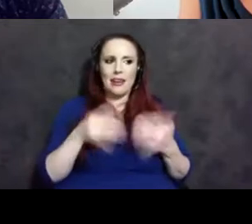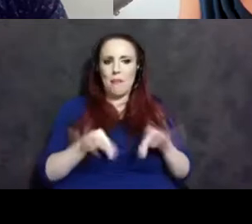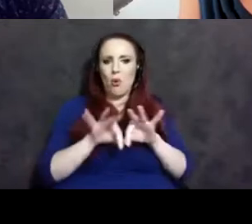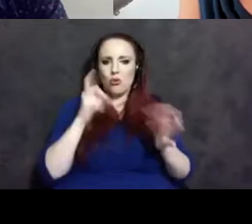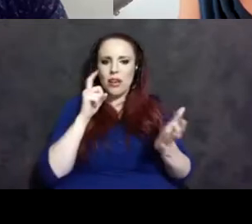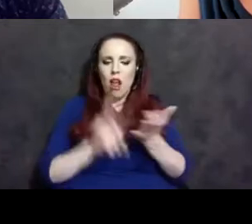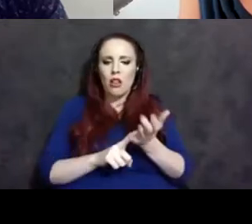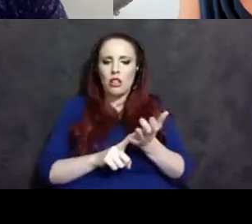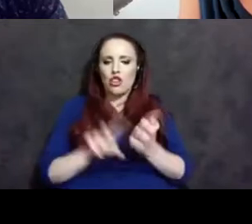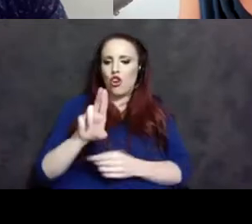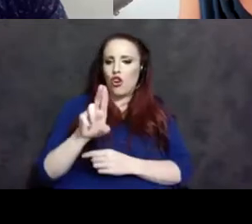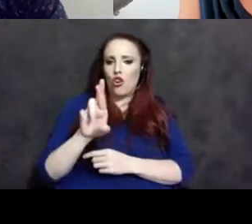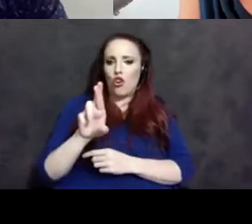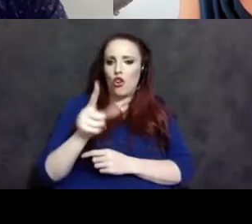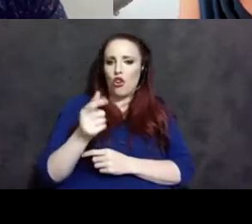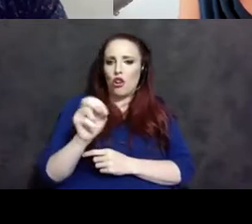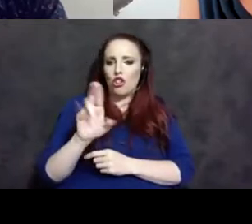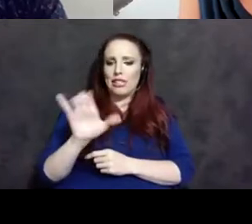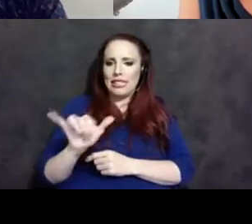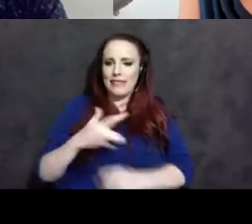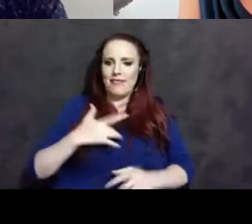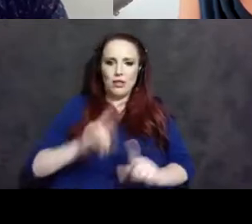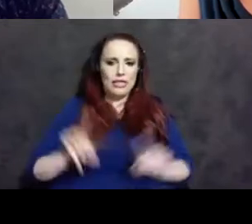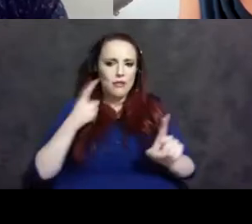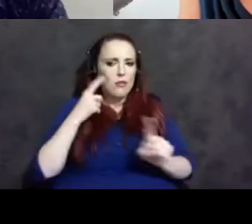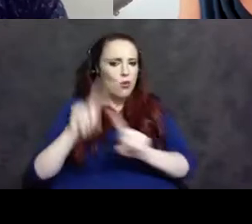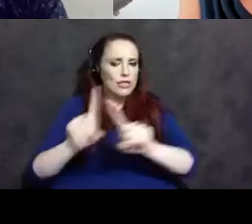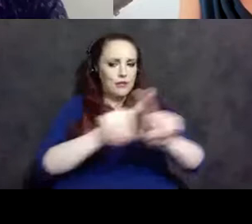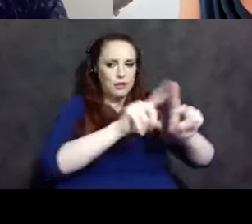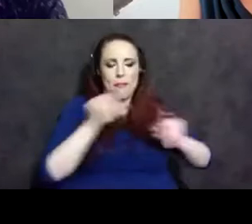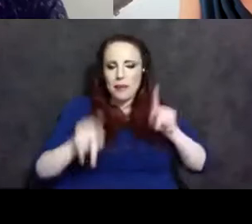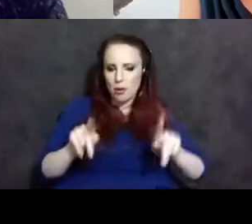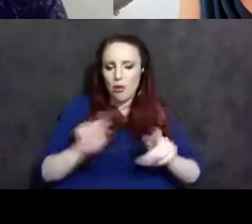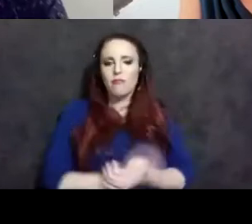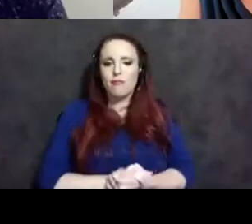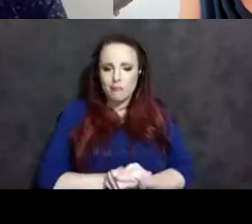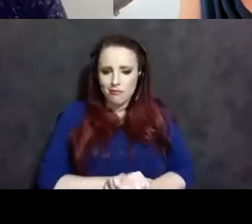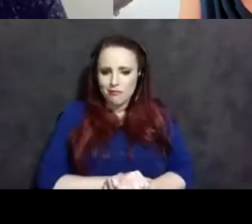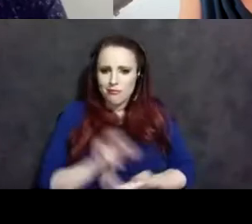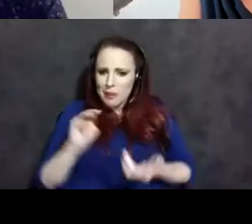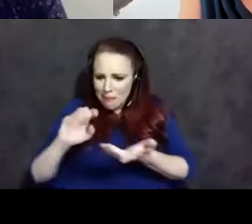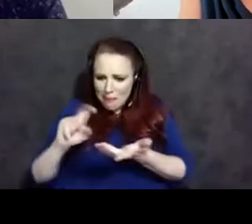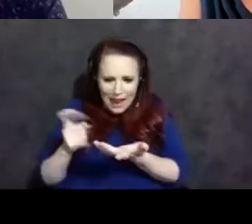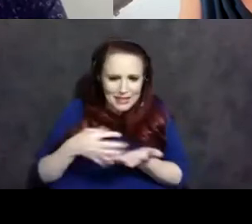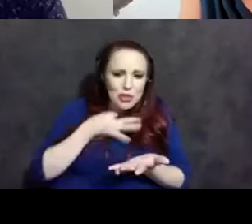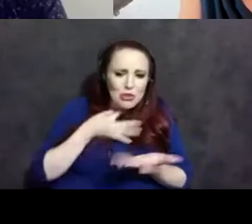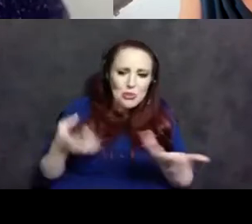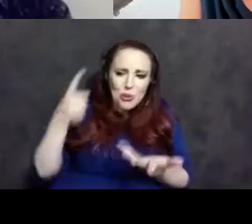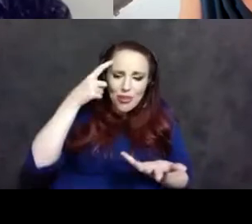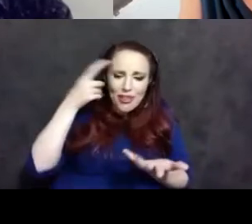Max, what are you thinking about at this moment?